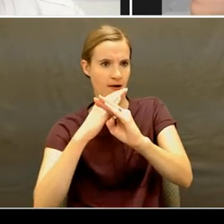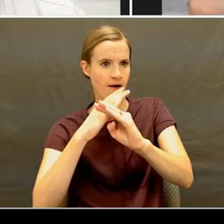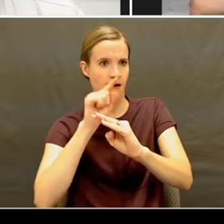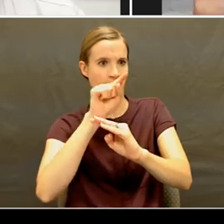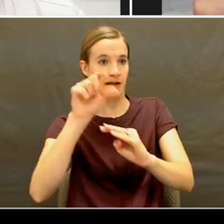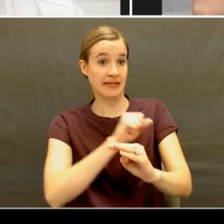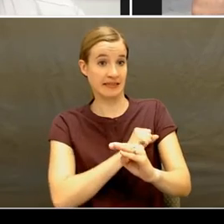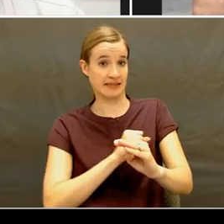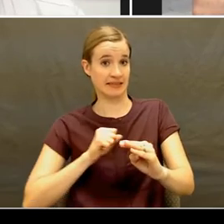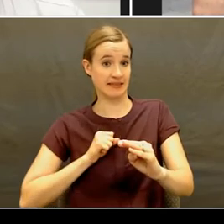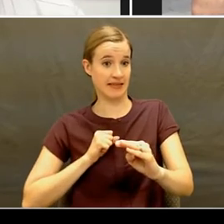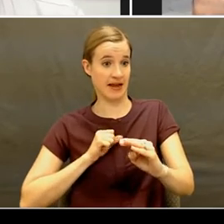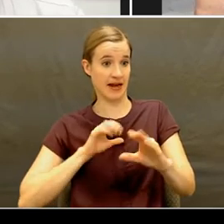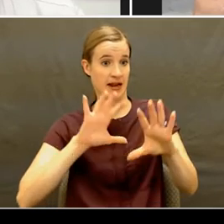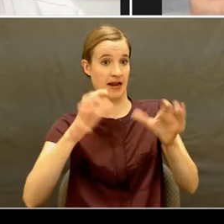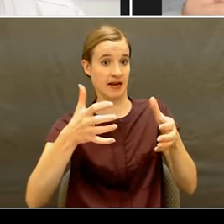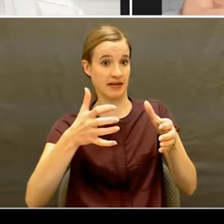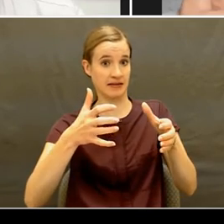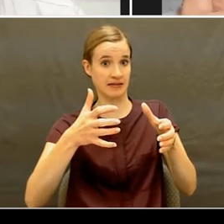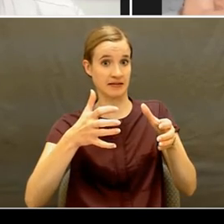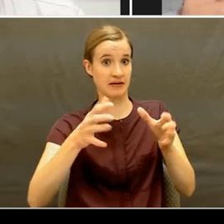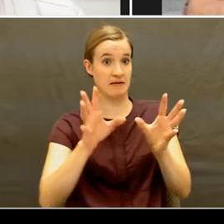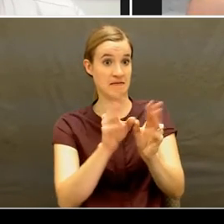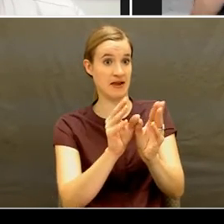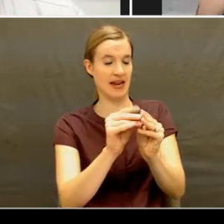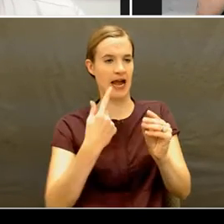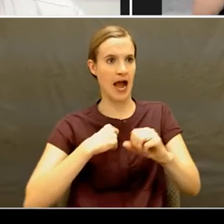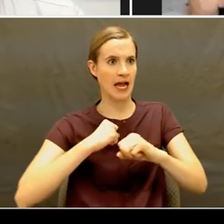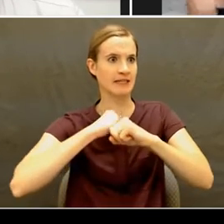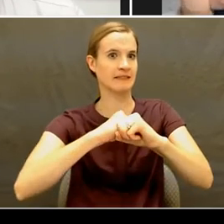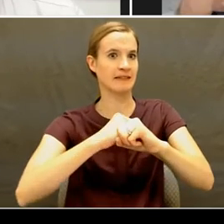know, Got rested. But I took pictures too.